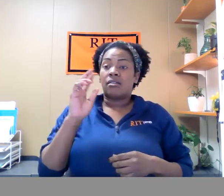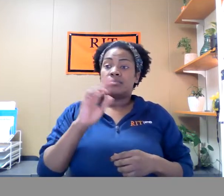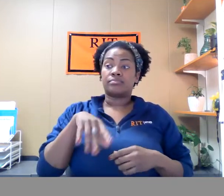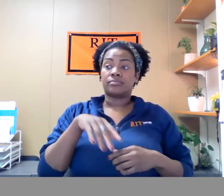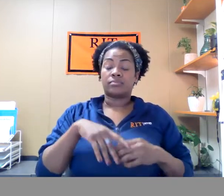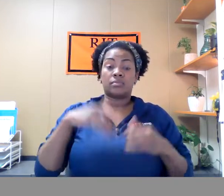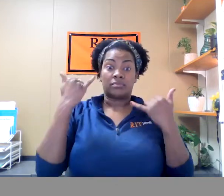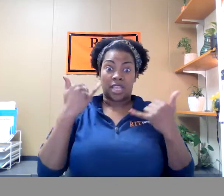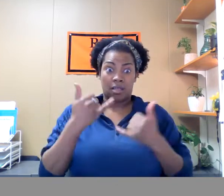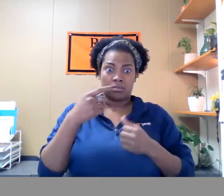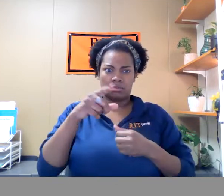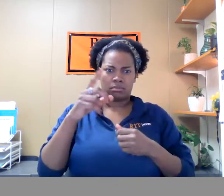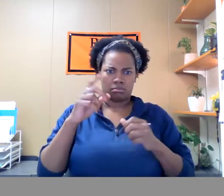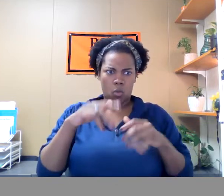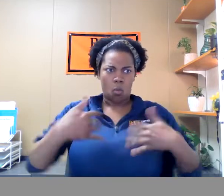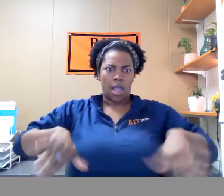which is pretty impressive.